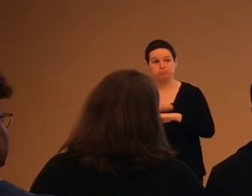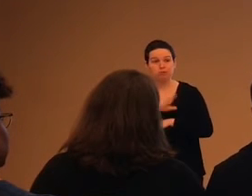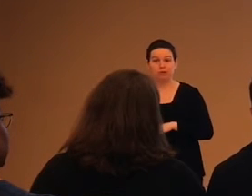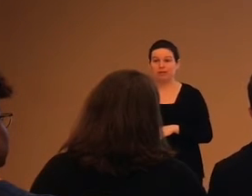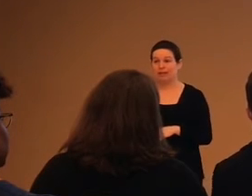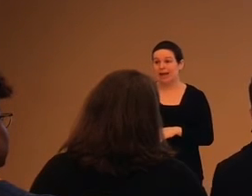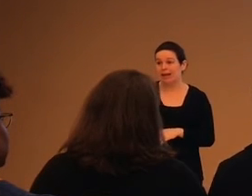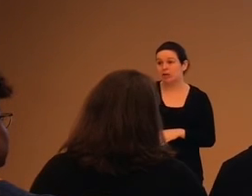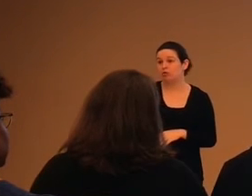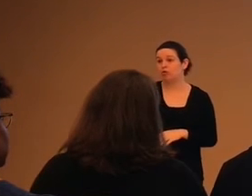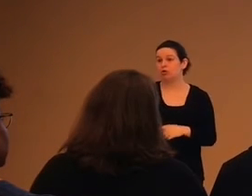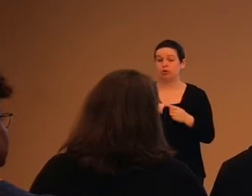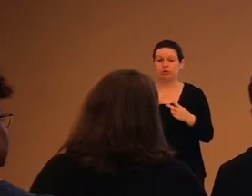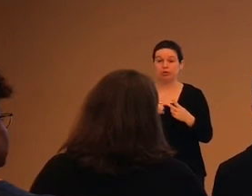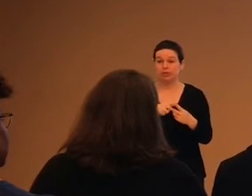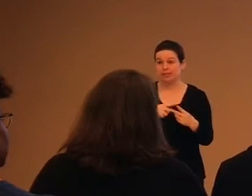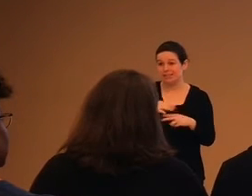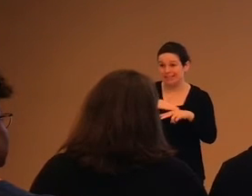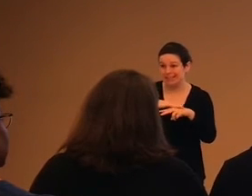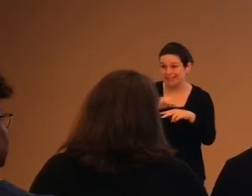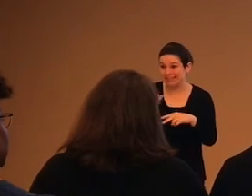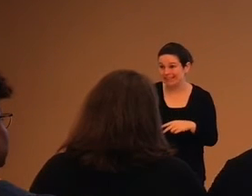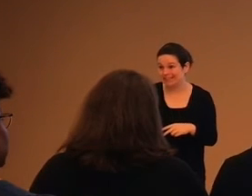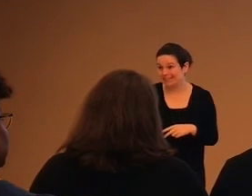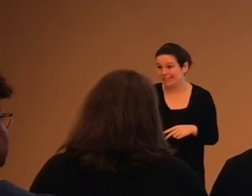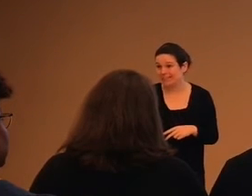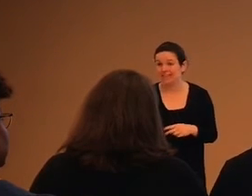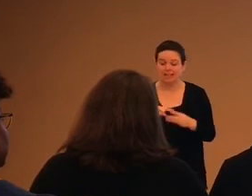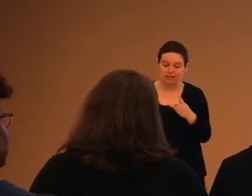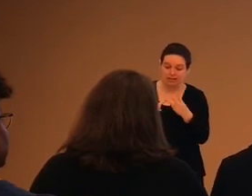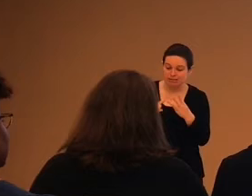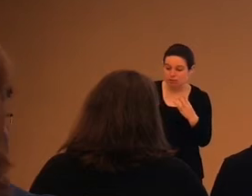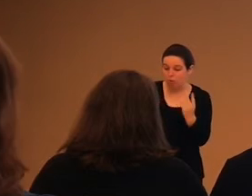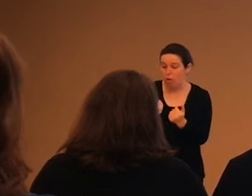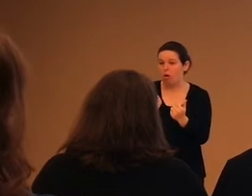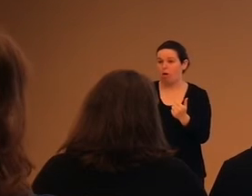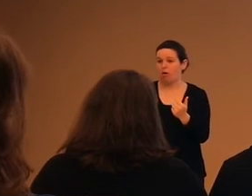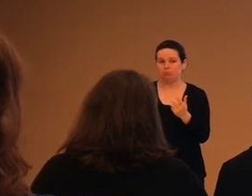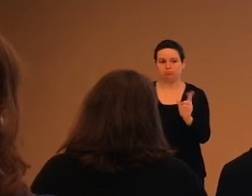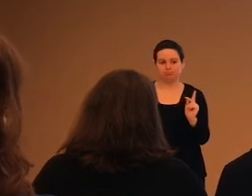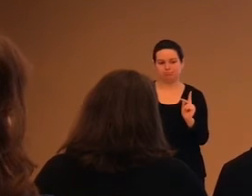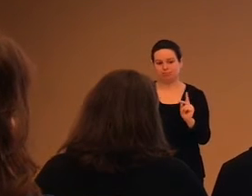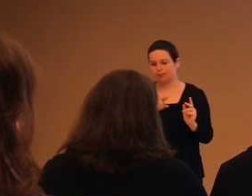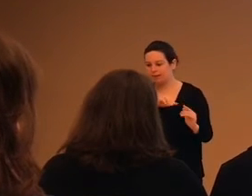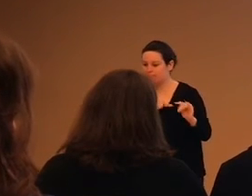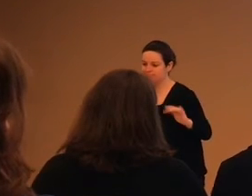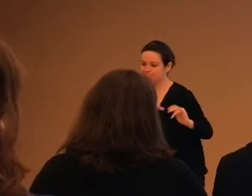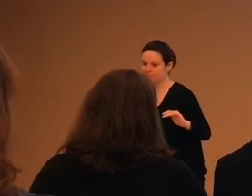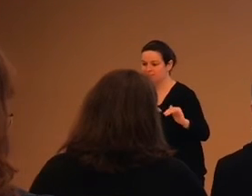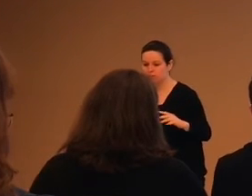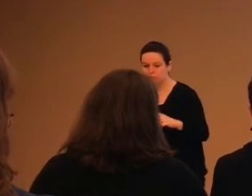Who are the original inhabitants all the travelers that came through this city to stop their supplies for their covered wagons?